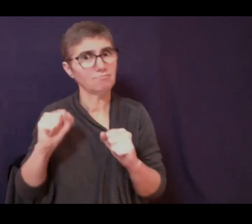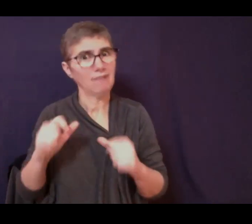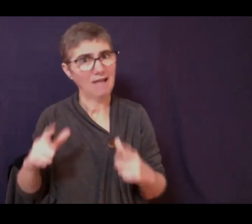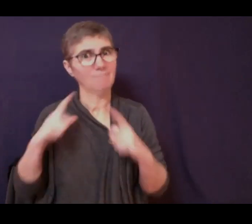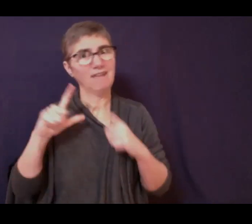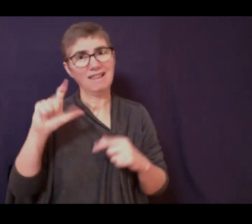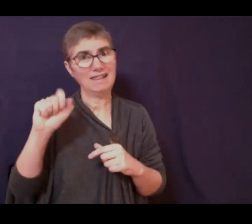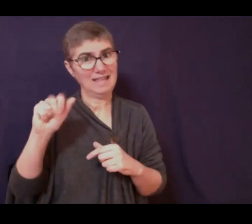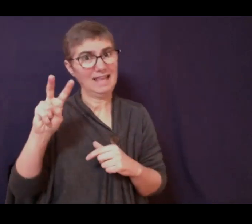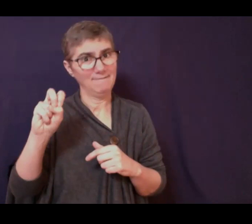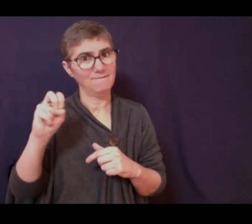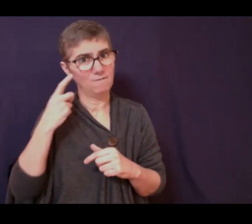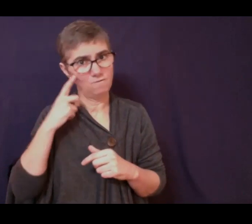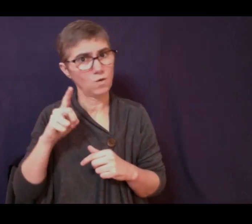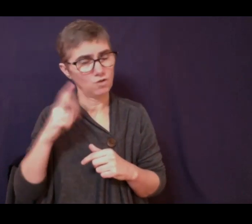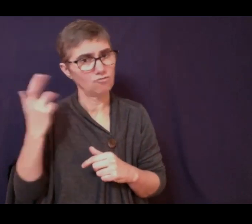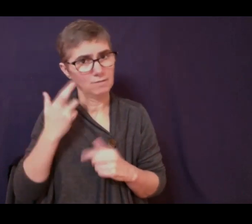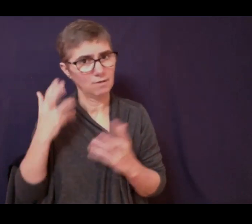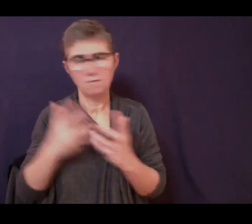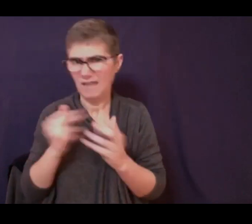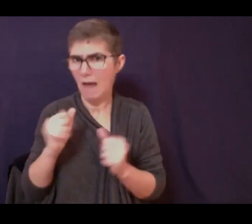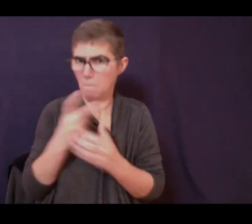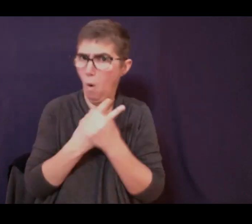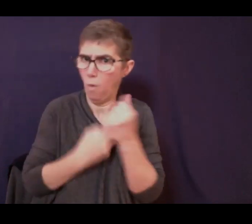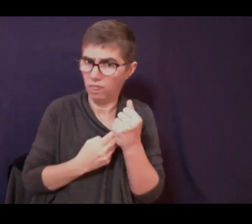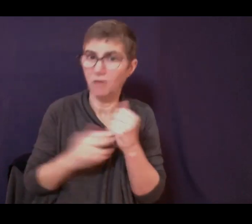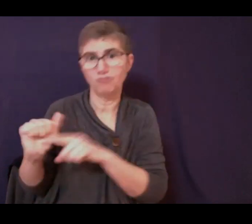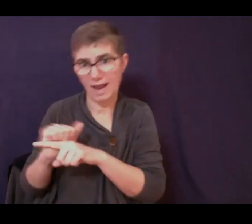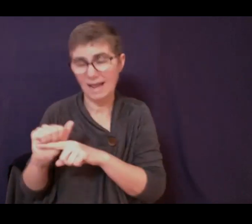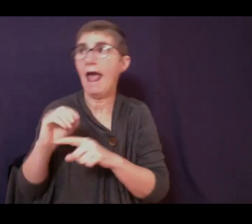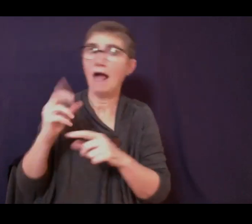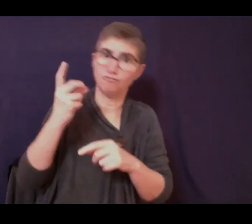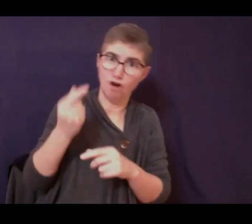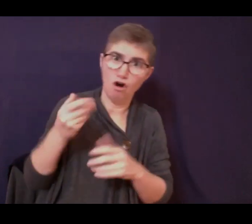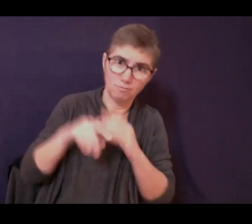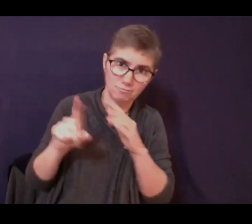so you could do both as a reasonable accommodation and you you should definitely do the